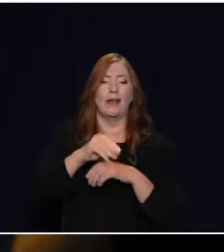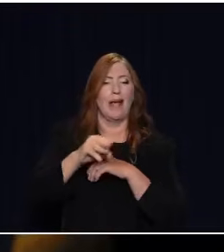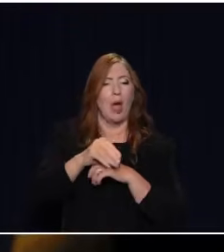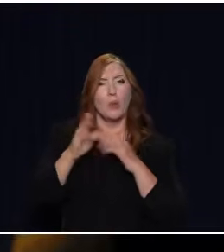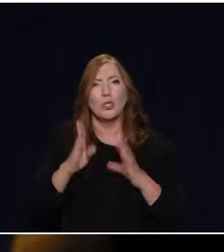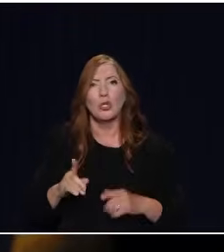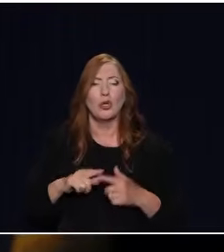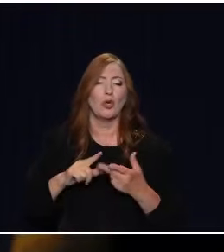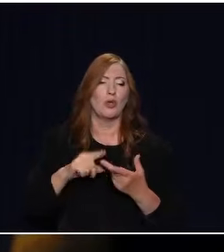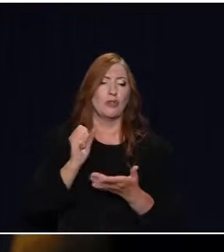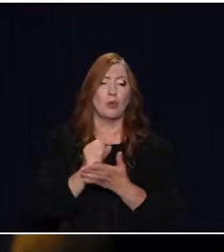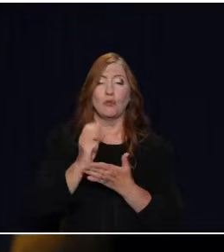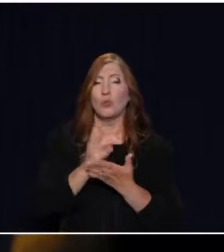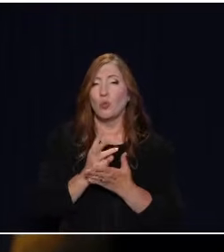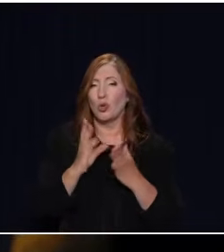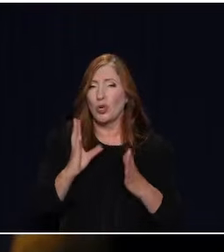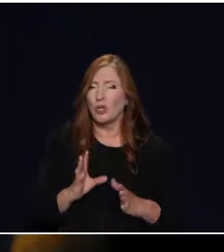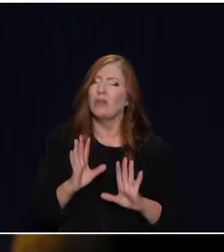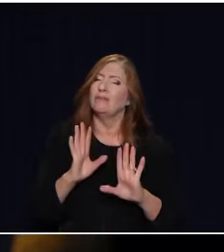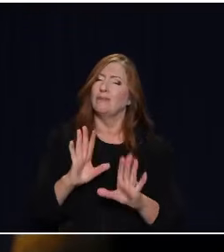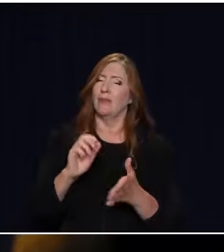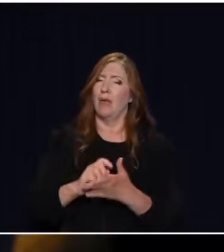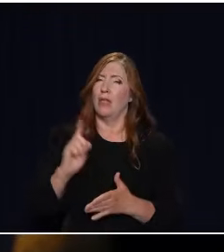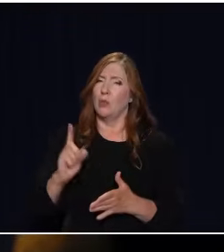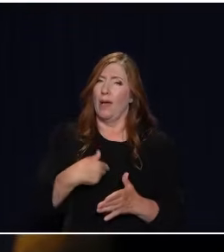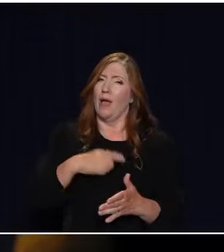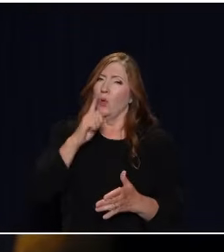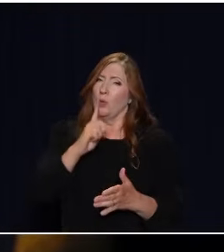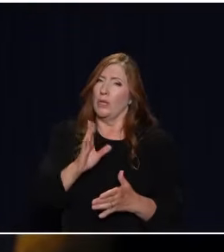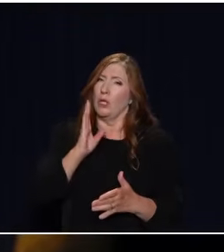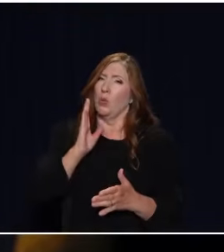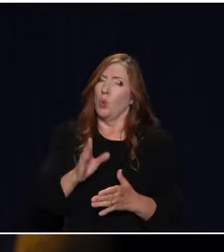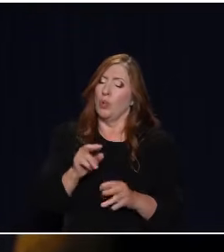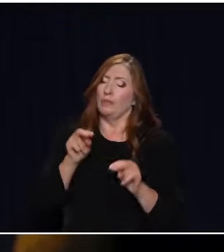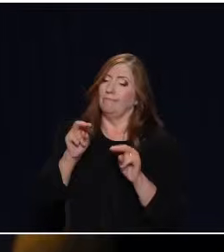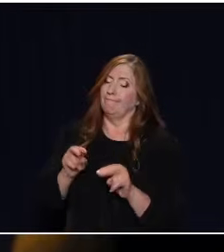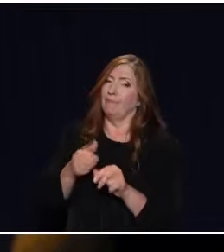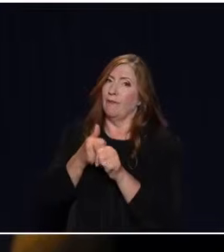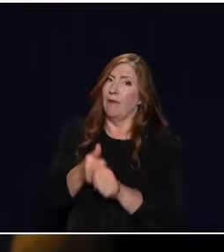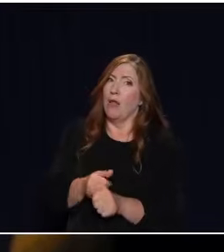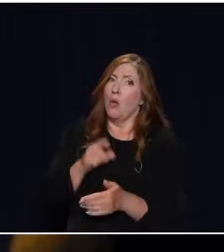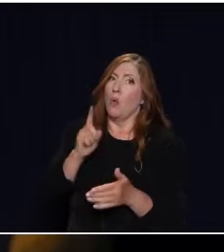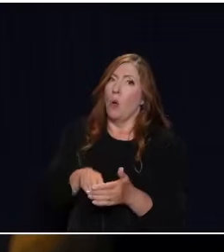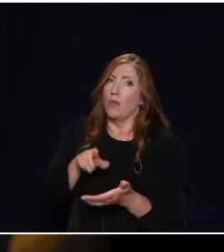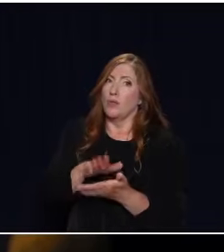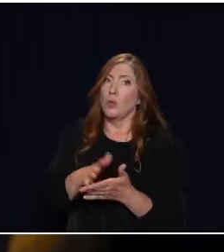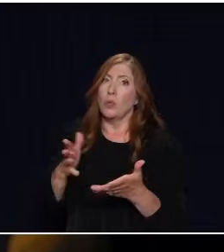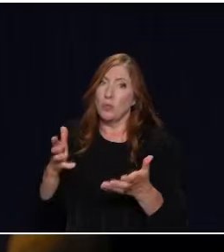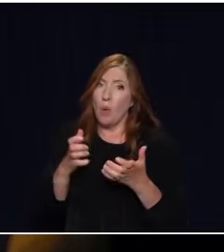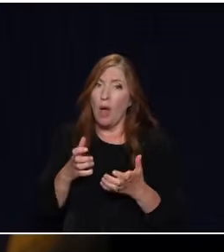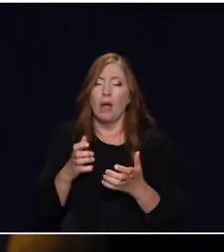WANT TO APPLY FOR AN SRO, SCHOOL RESOURCE OFFICER OR COUNSELOR OR